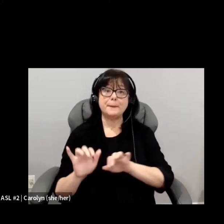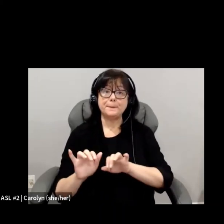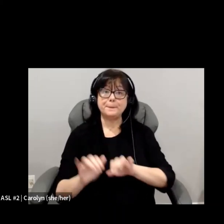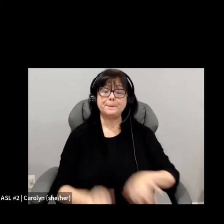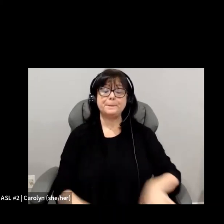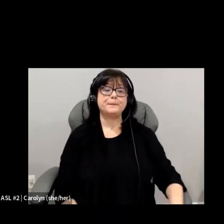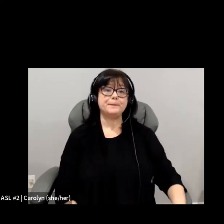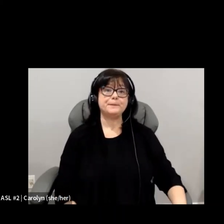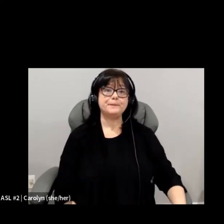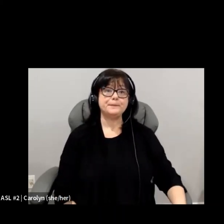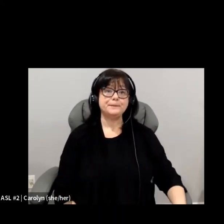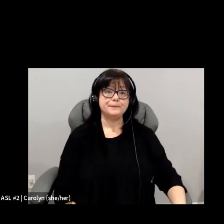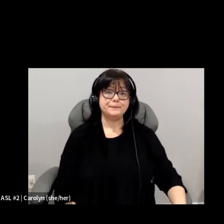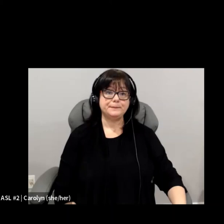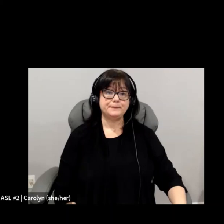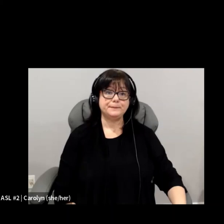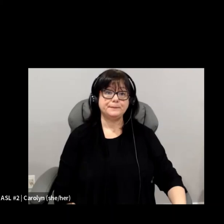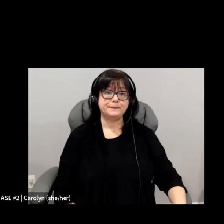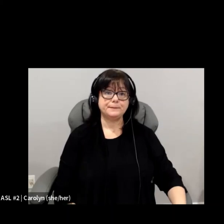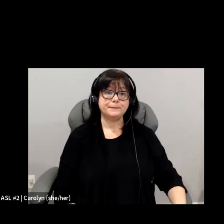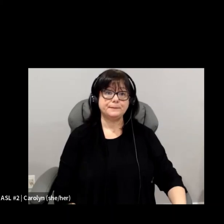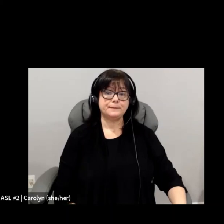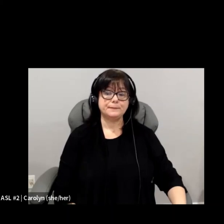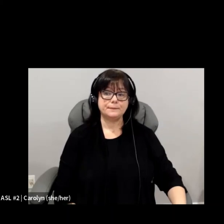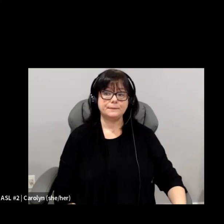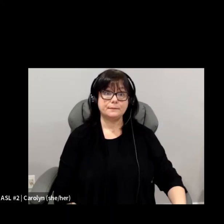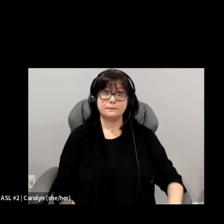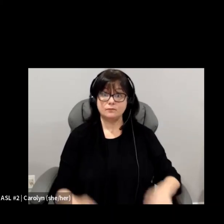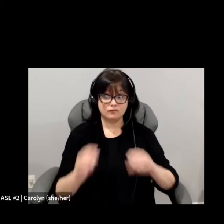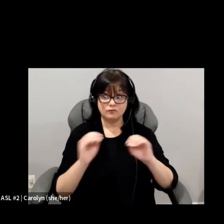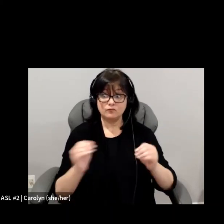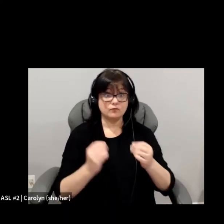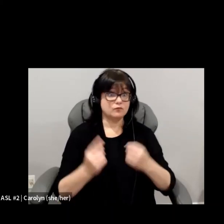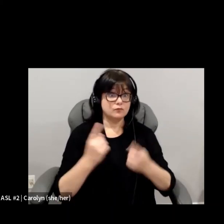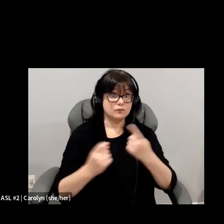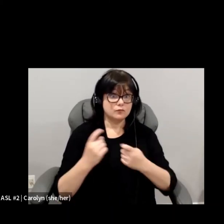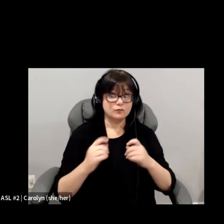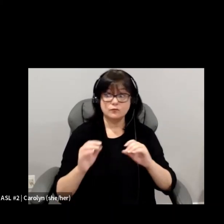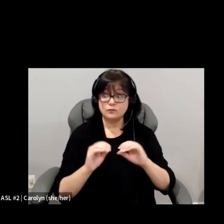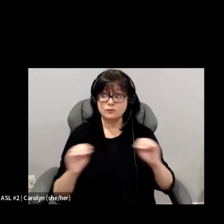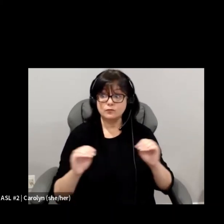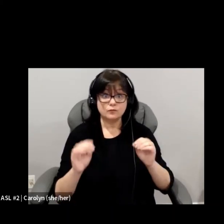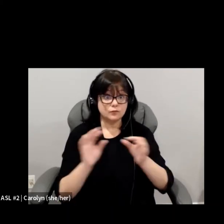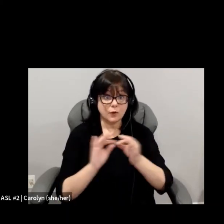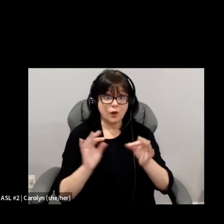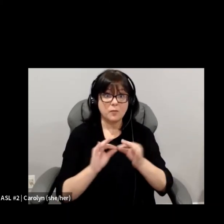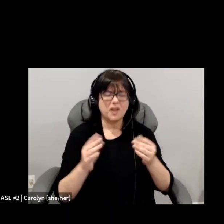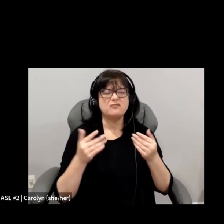IF THERE ARE NO QUESTIONS OR COMMENTS, WE'LL VOTE NOW.